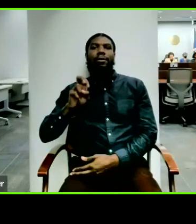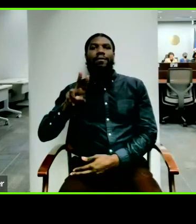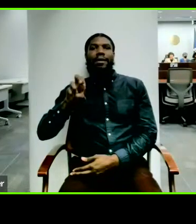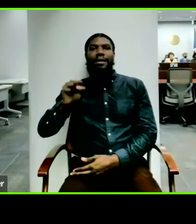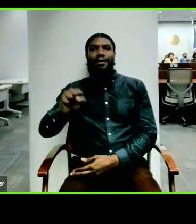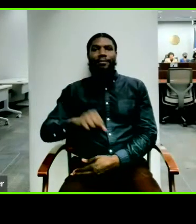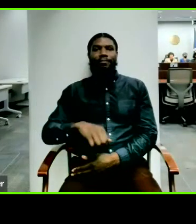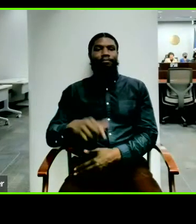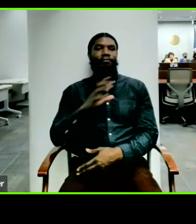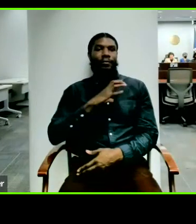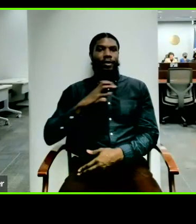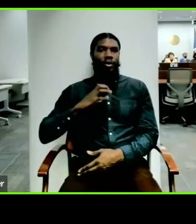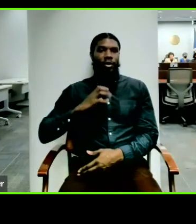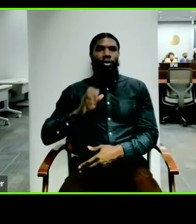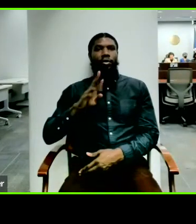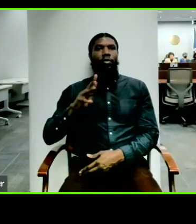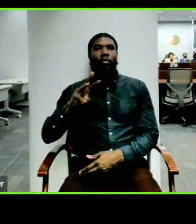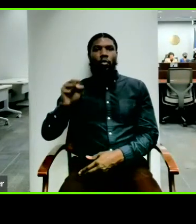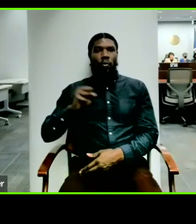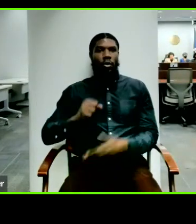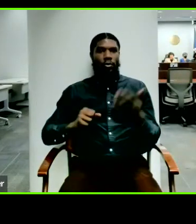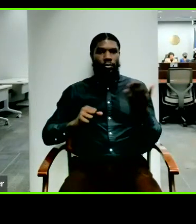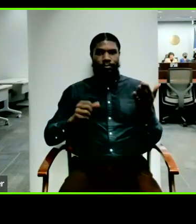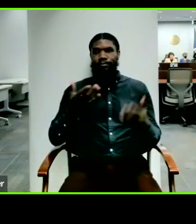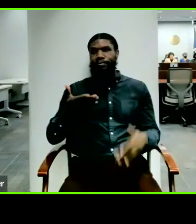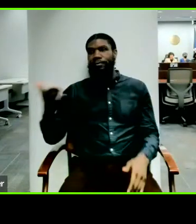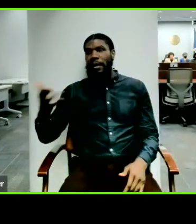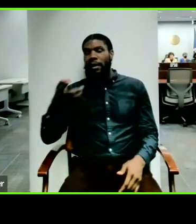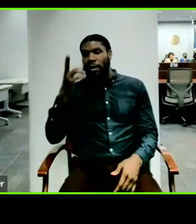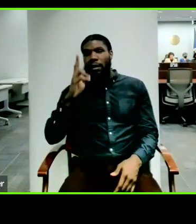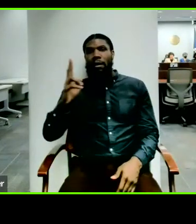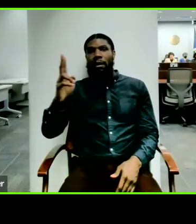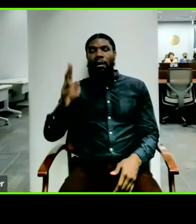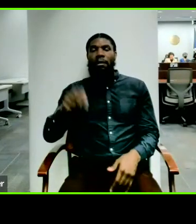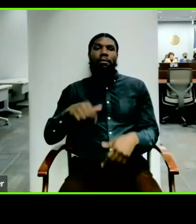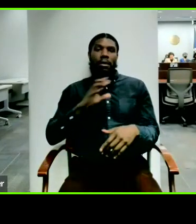Chair Burrows and honorable Commissioners, thank you so much for inviting me here today to